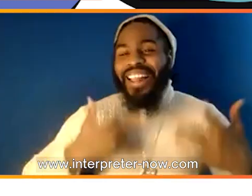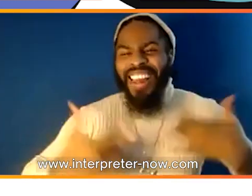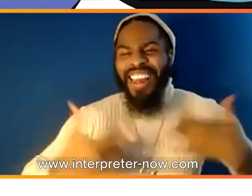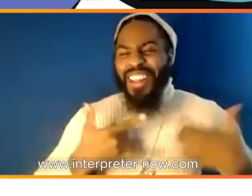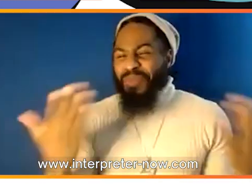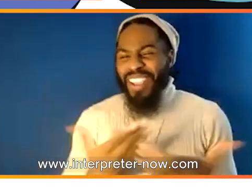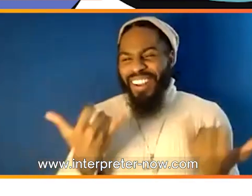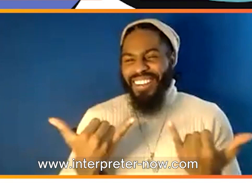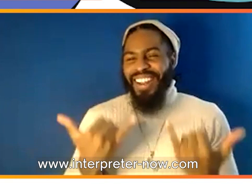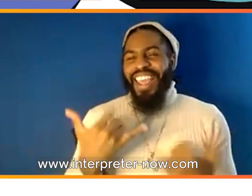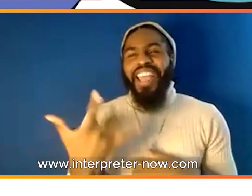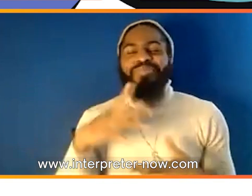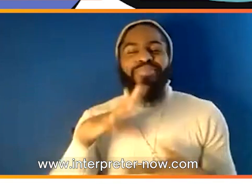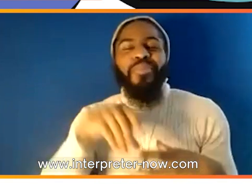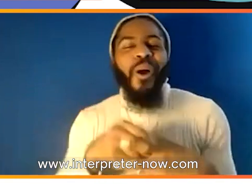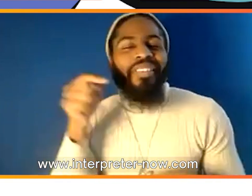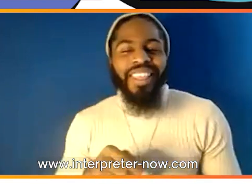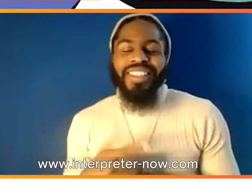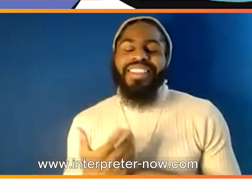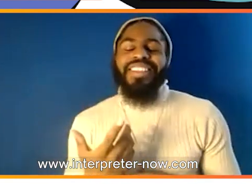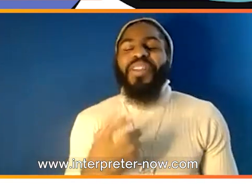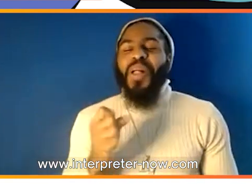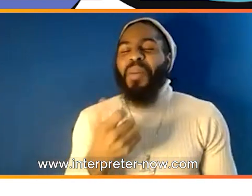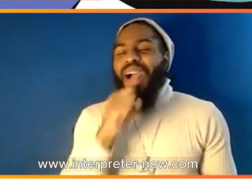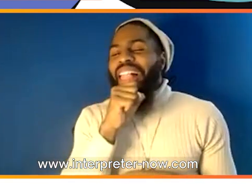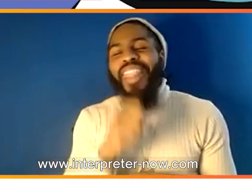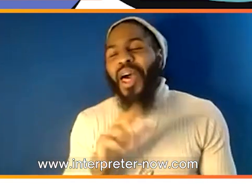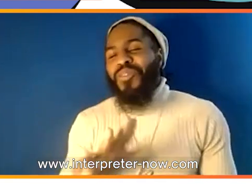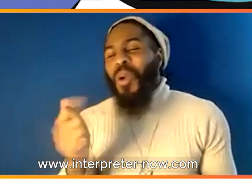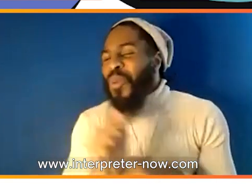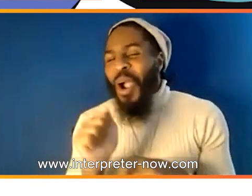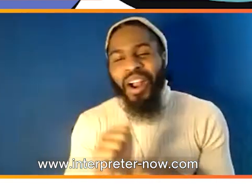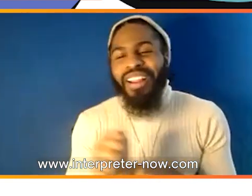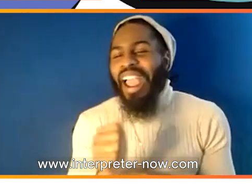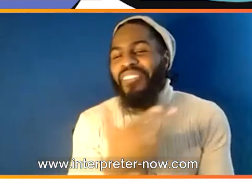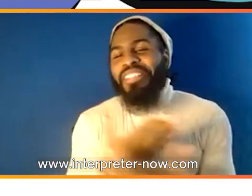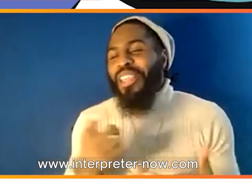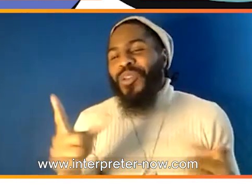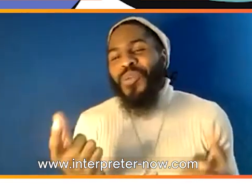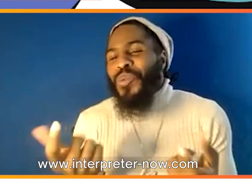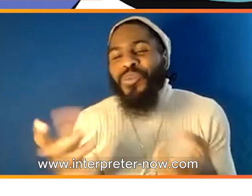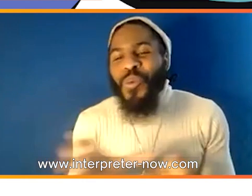and being part of this. I love the work you do, and your surveys and so forth, it's just